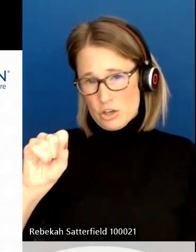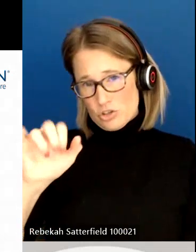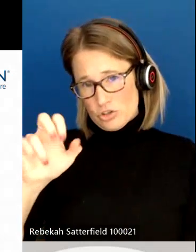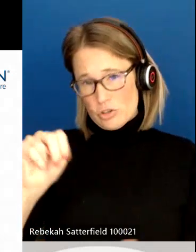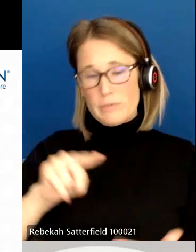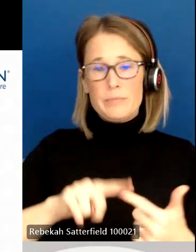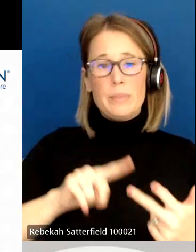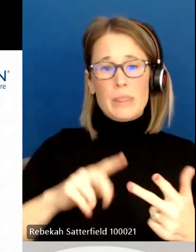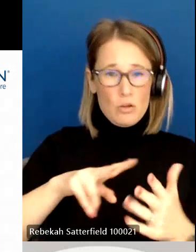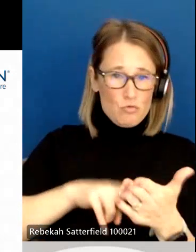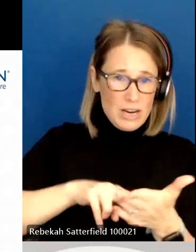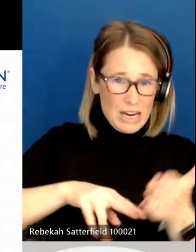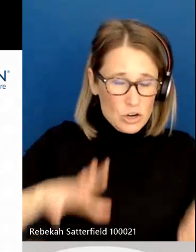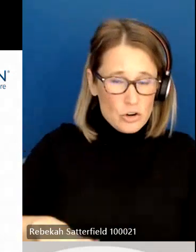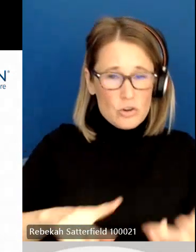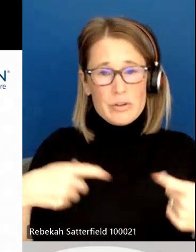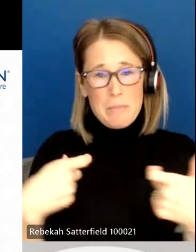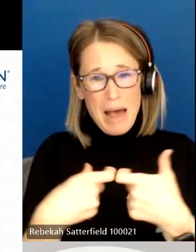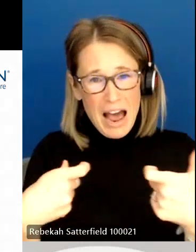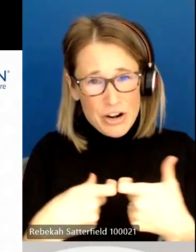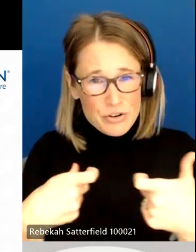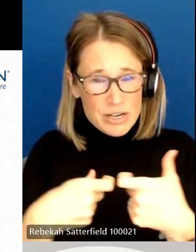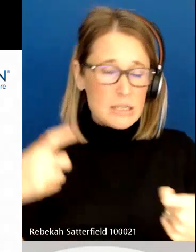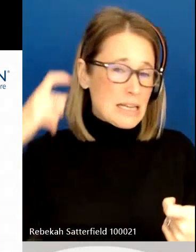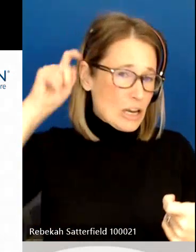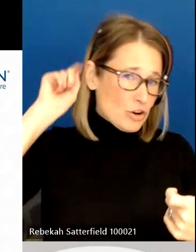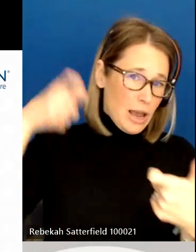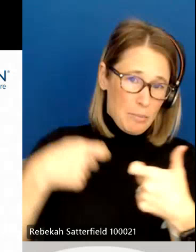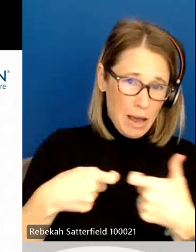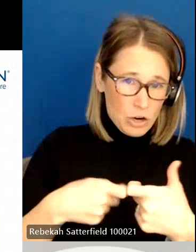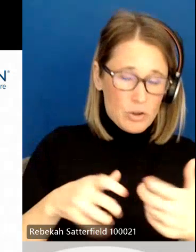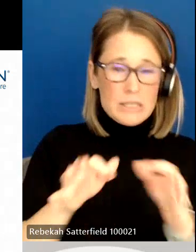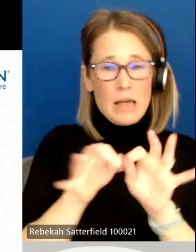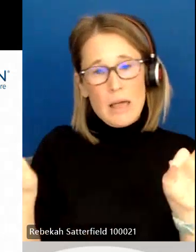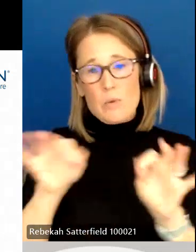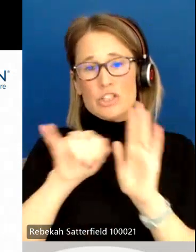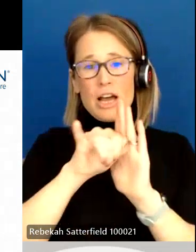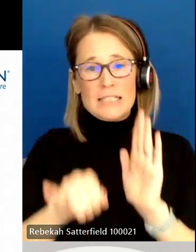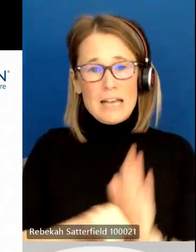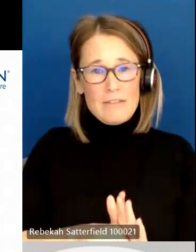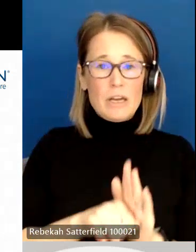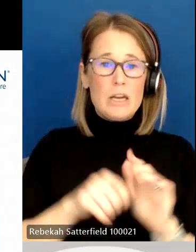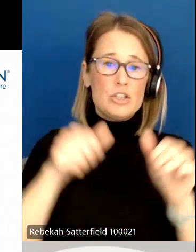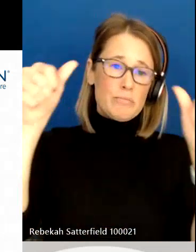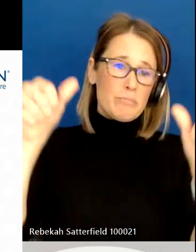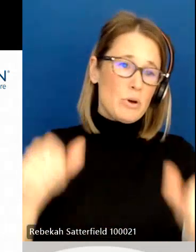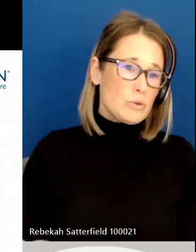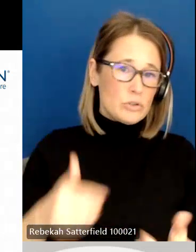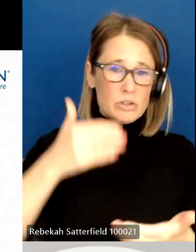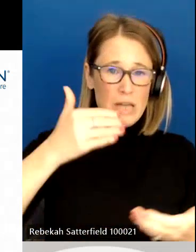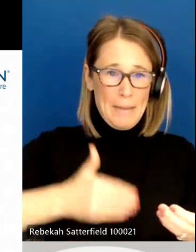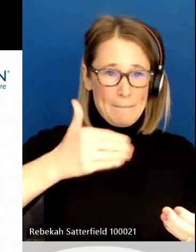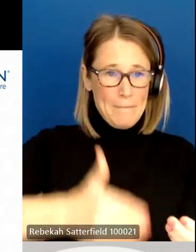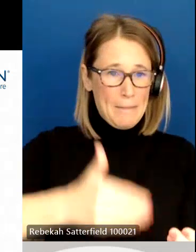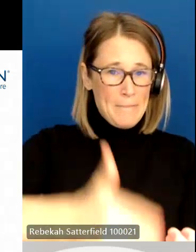eight batteries um uh language identification posters um all sorts of things that fall under the